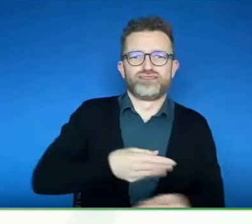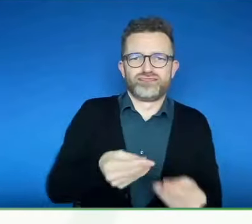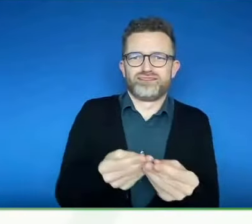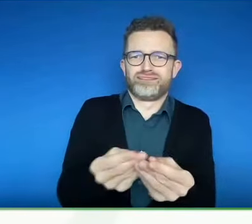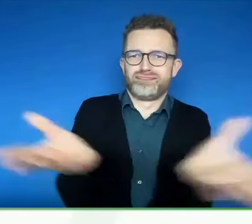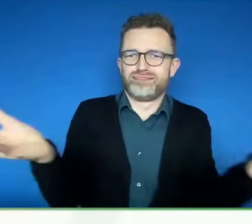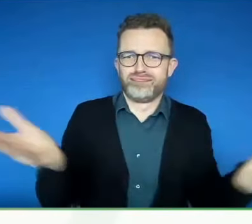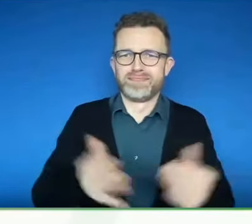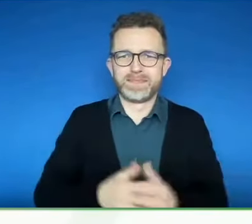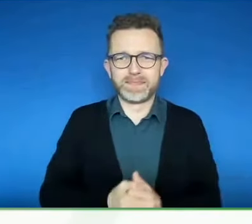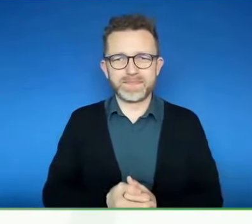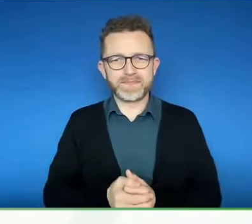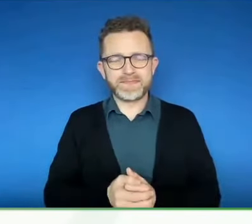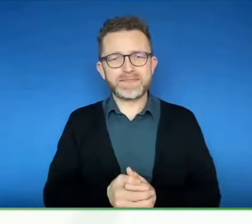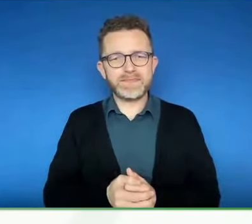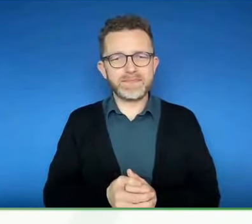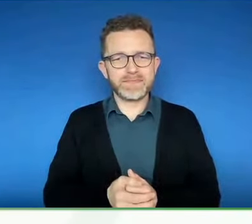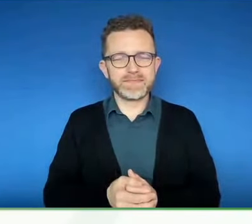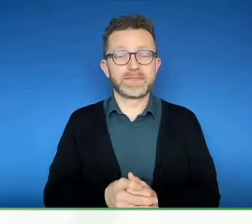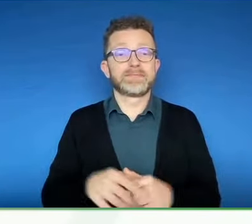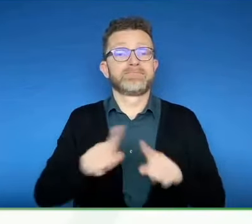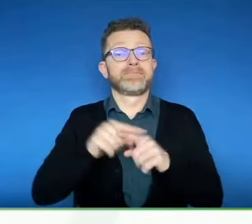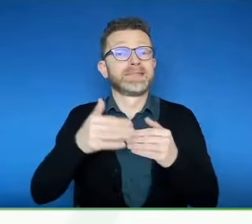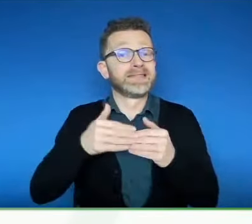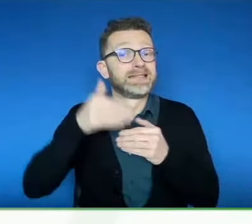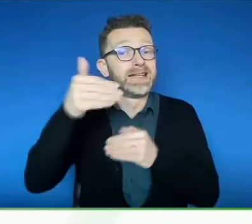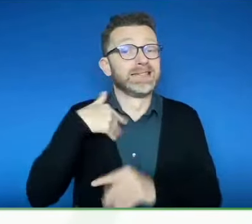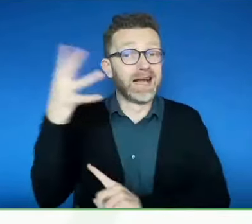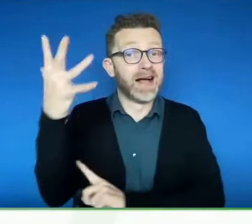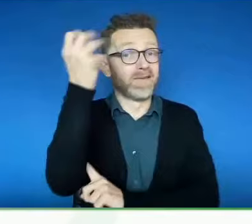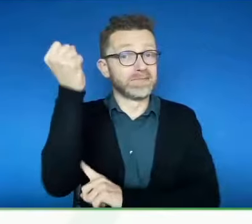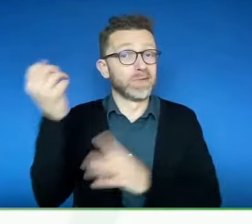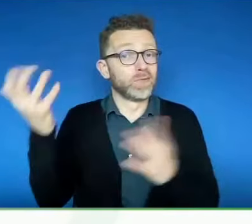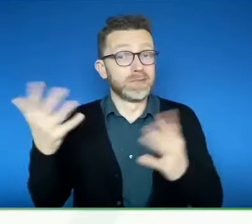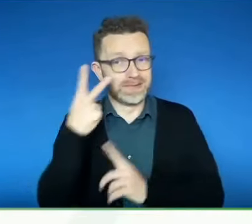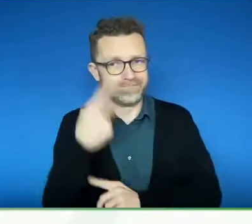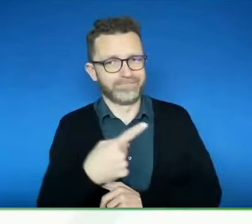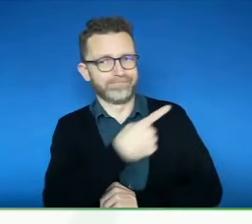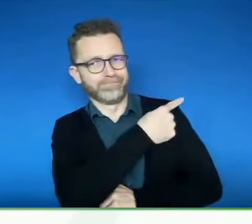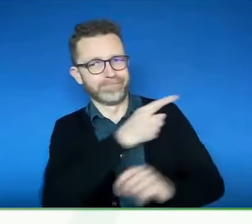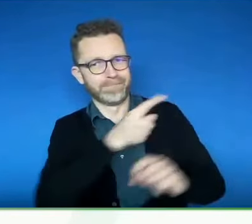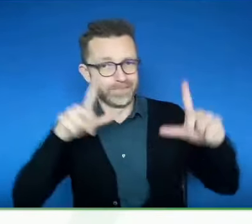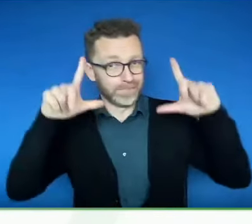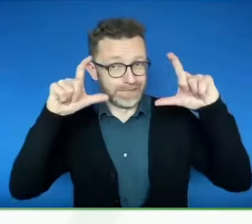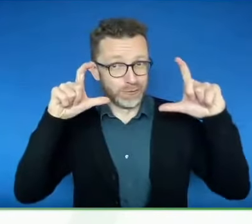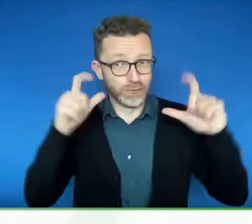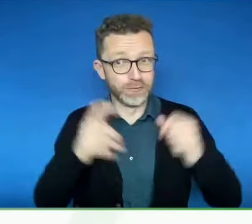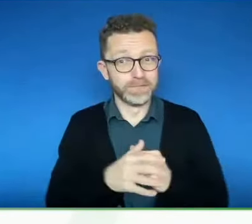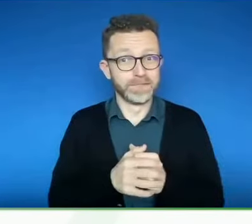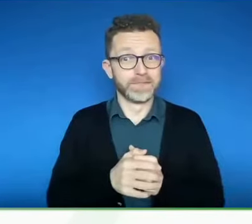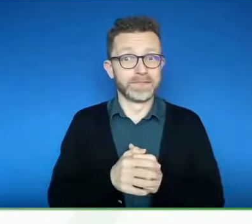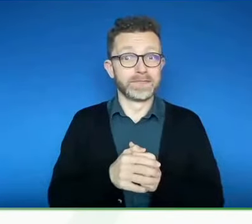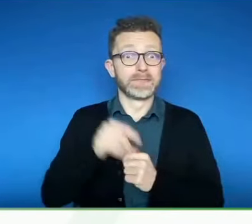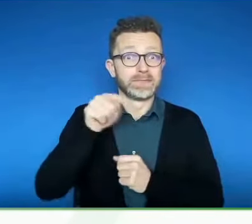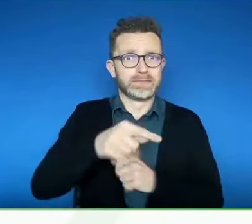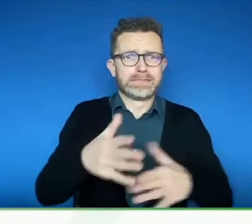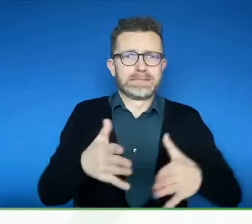Some the city of São Paulo awarded us with a price recognising the